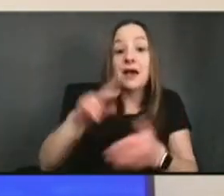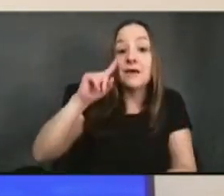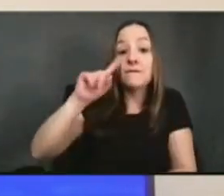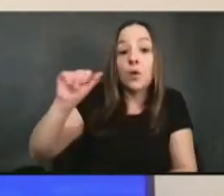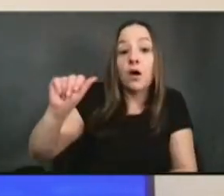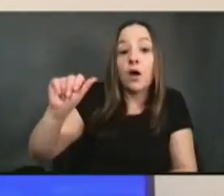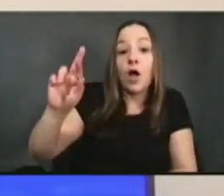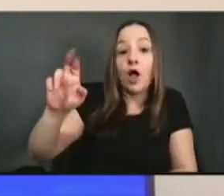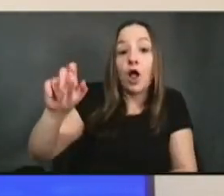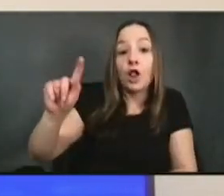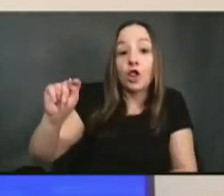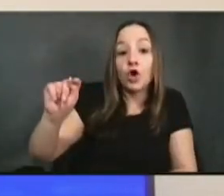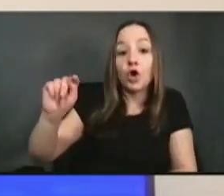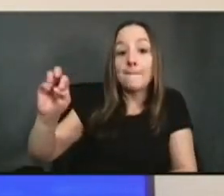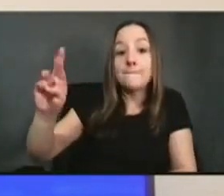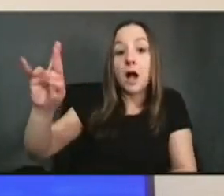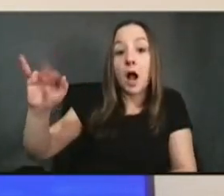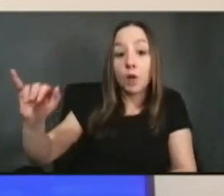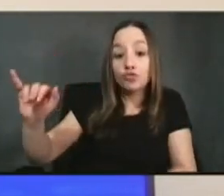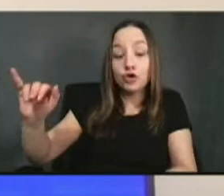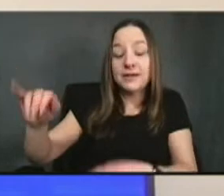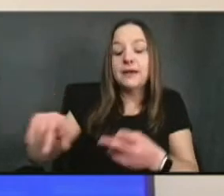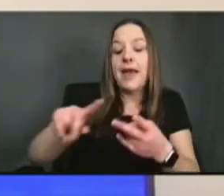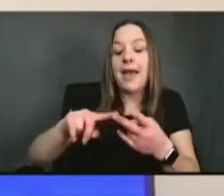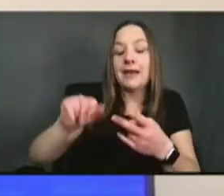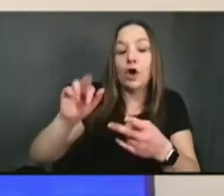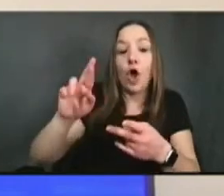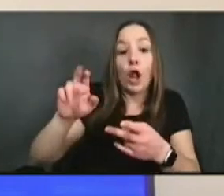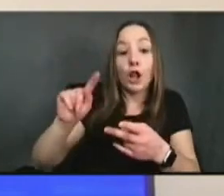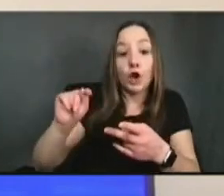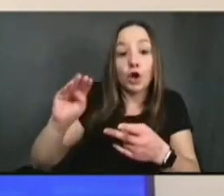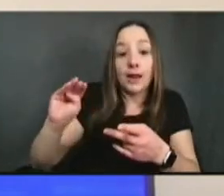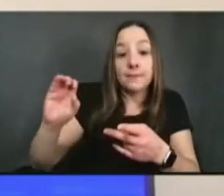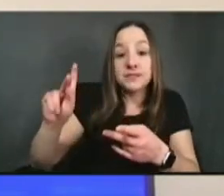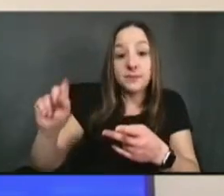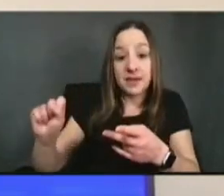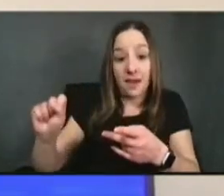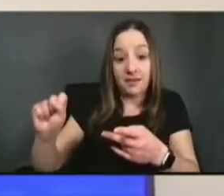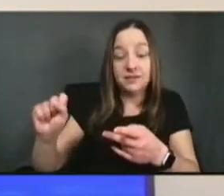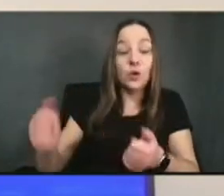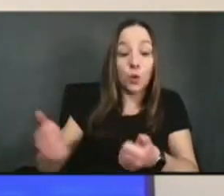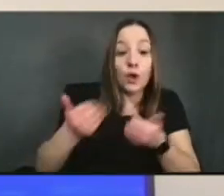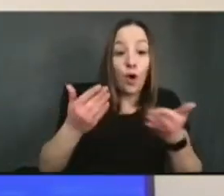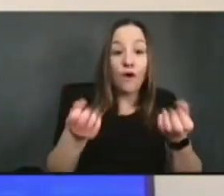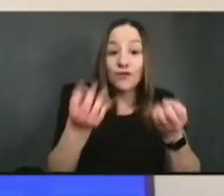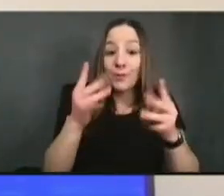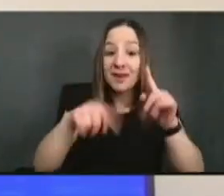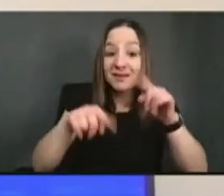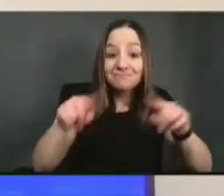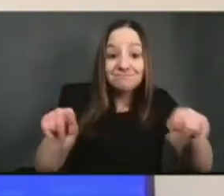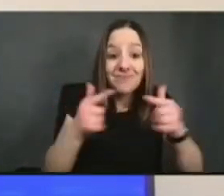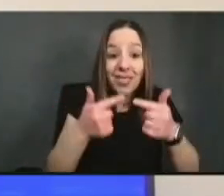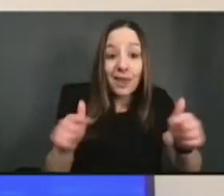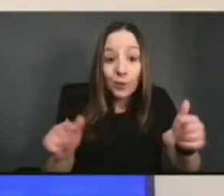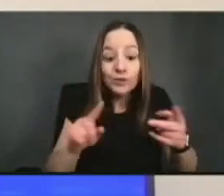county. Make sure you sign up for ale Monomer which for us is alert M.C.P.S. We do